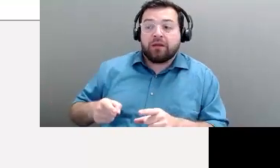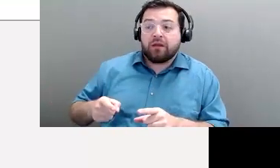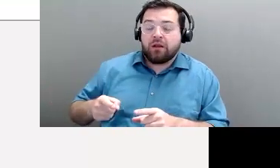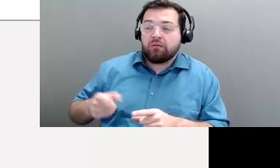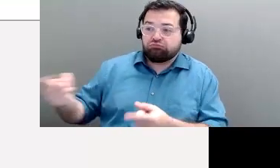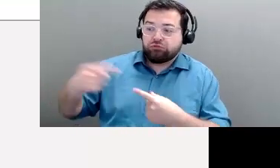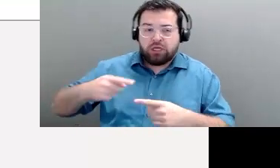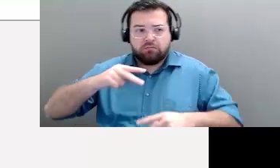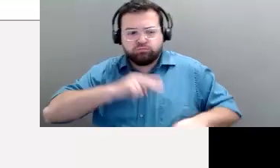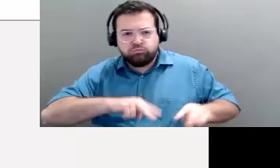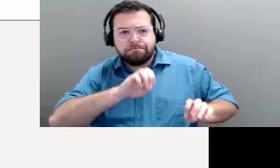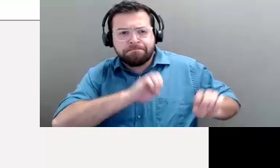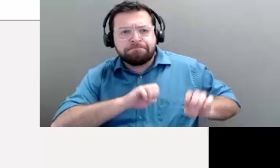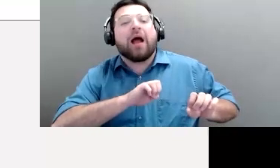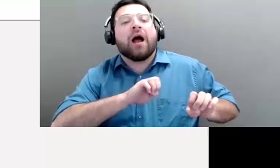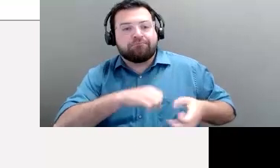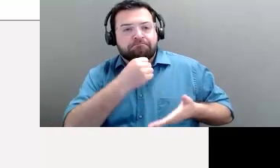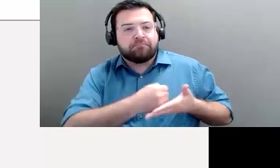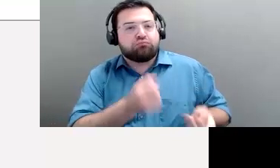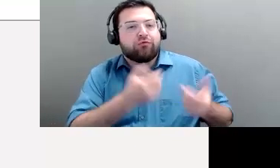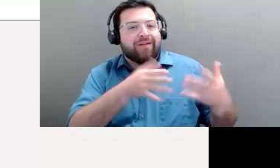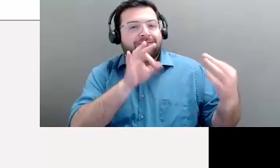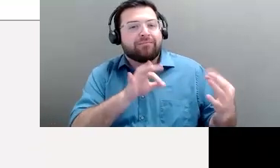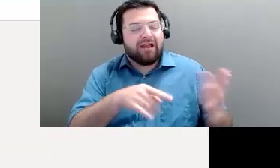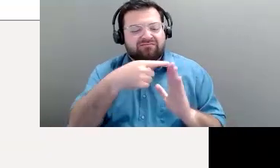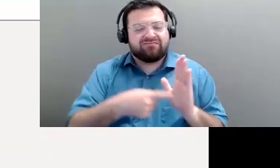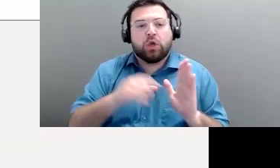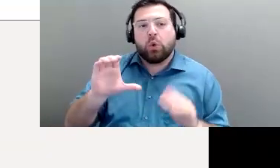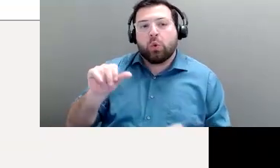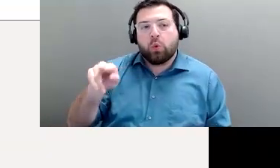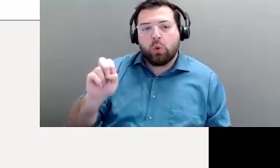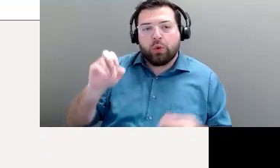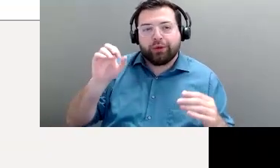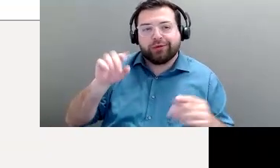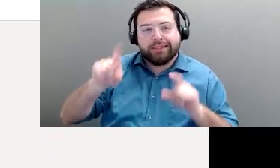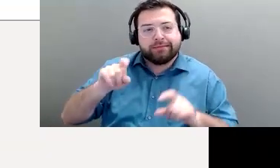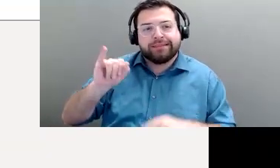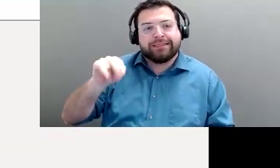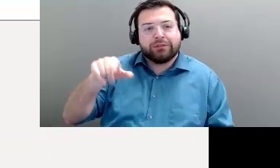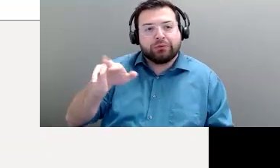about RSI in our DE courses. And so based on the ACCJC rubric,